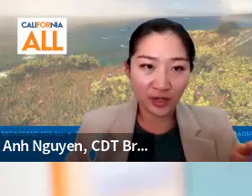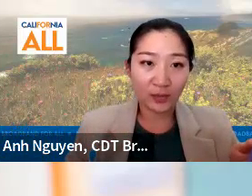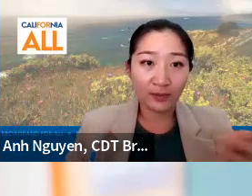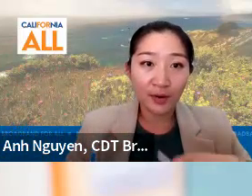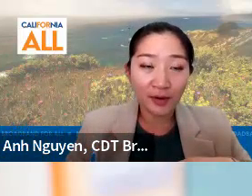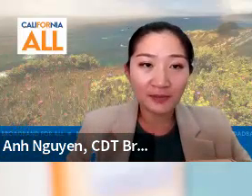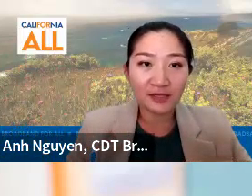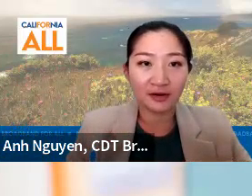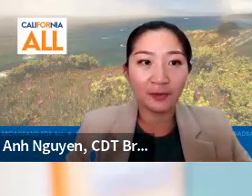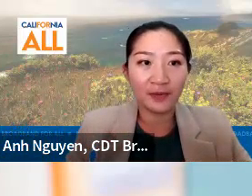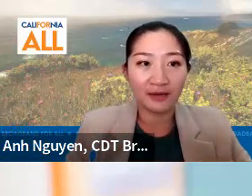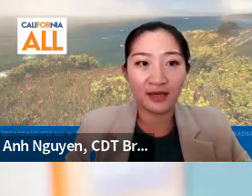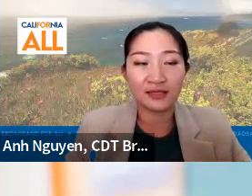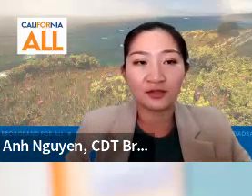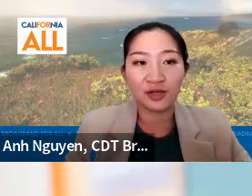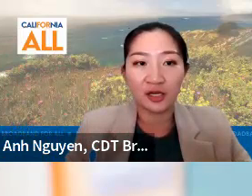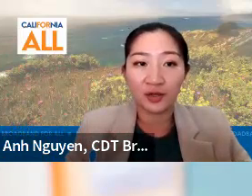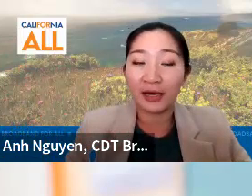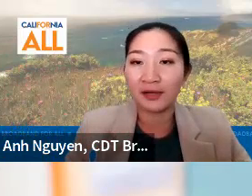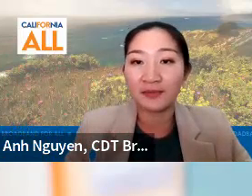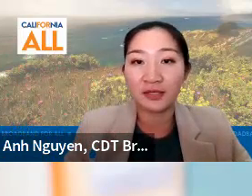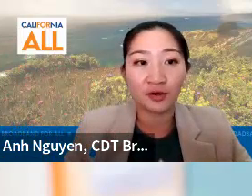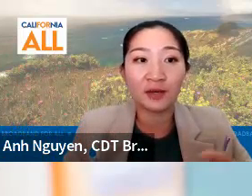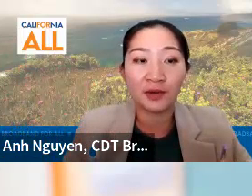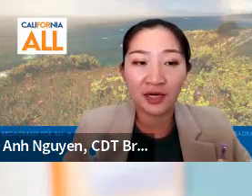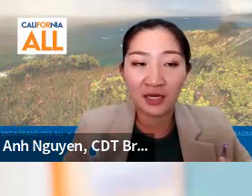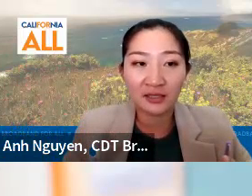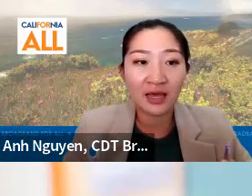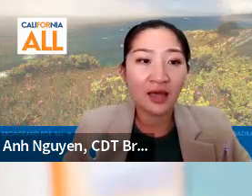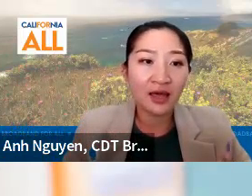digital equity programs that are helping advance educational outcomes in your communities.